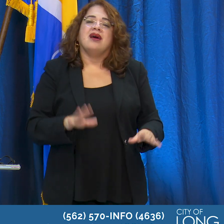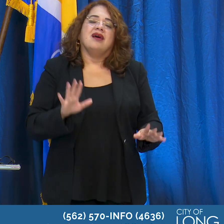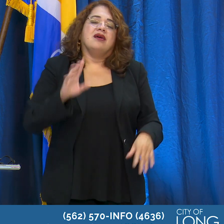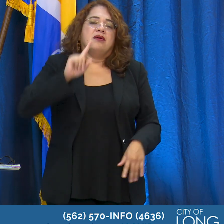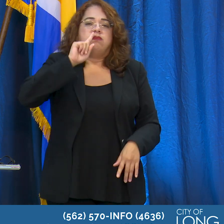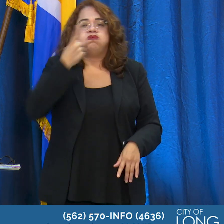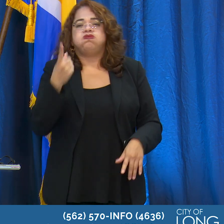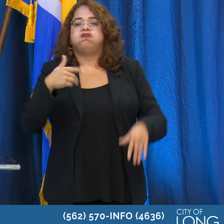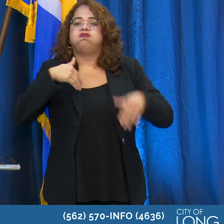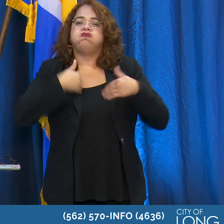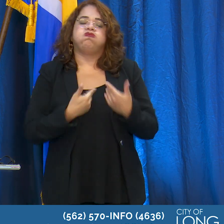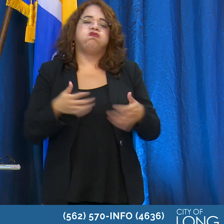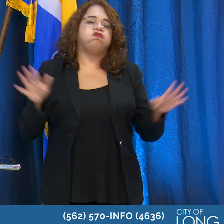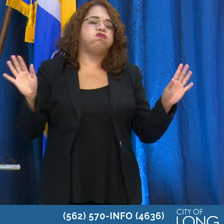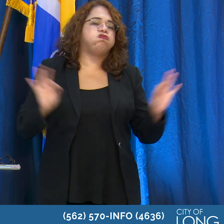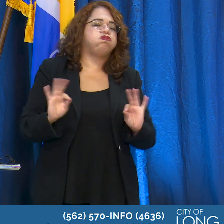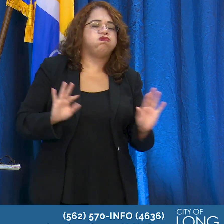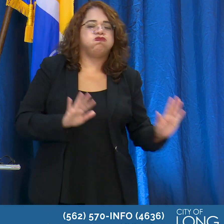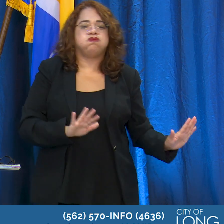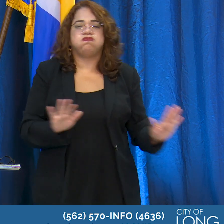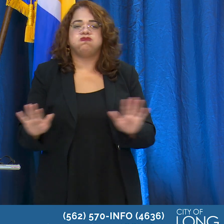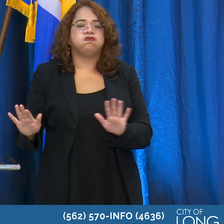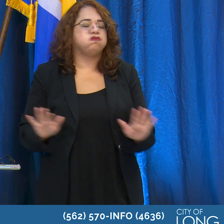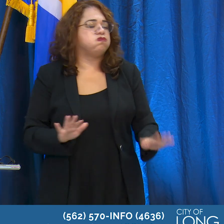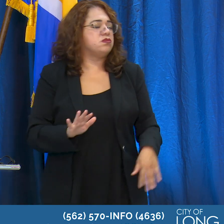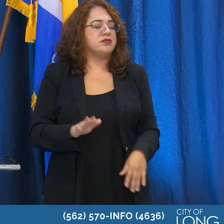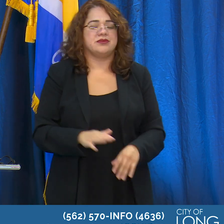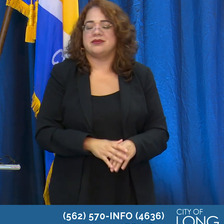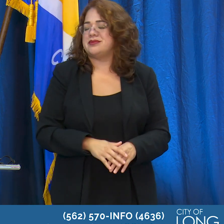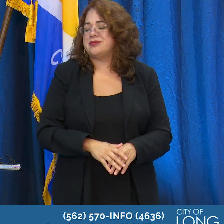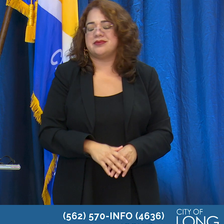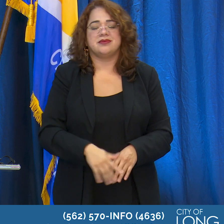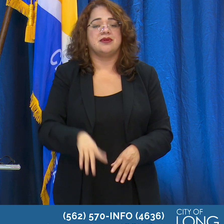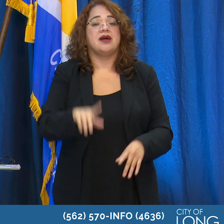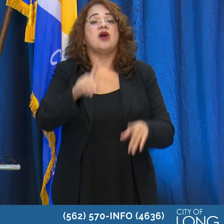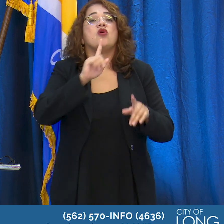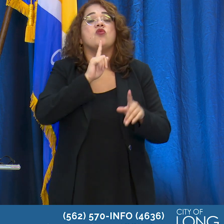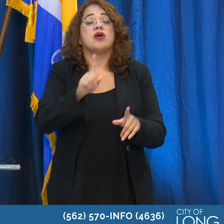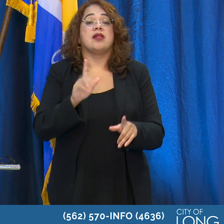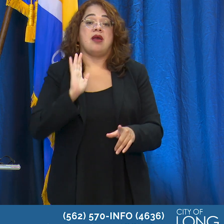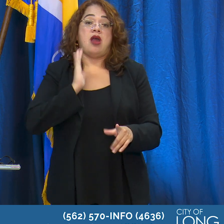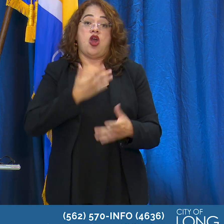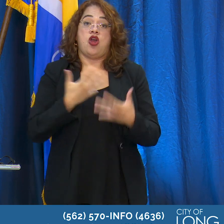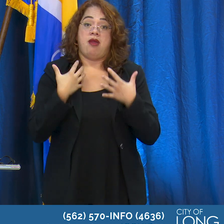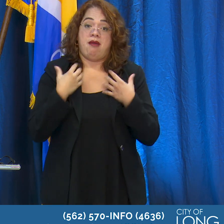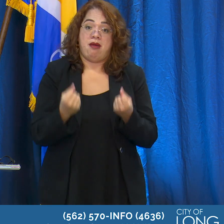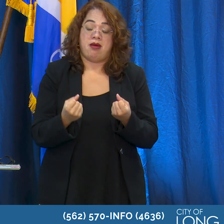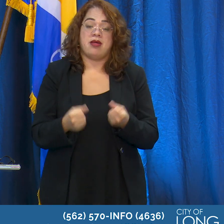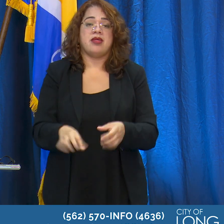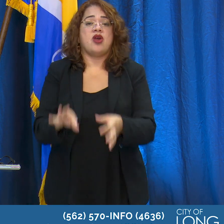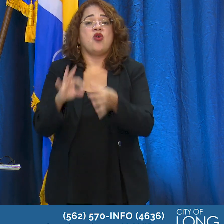important in trying to reduce the impact of this pandemic is having on our health, our livelihoods, our relationships, our families, and our